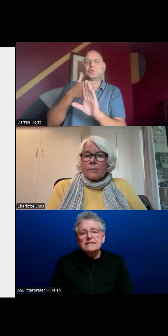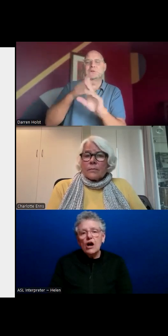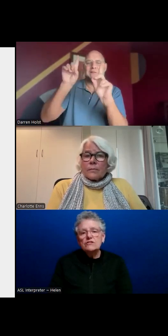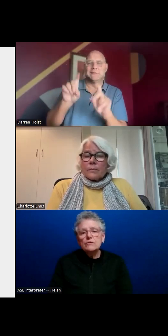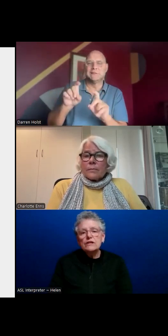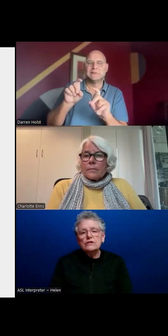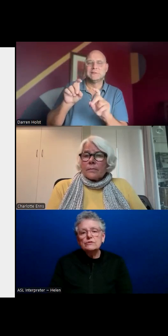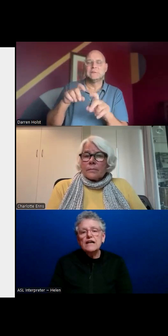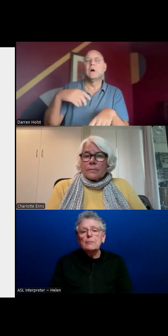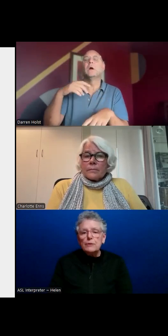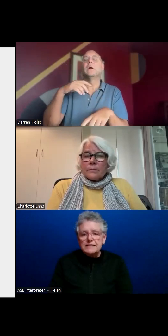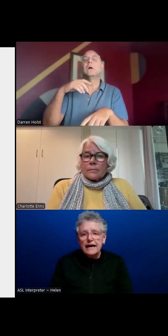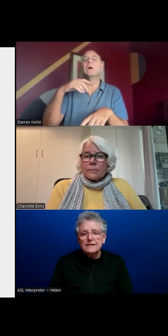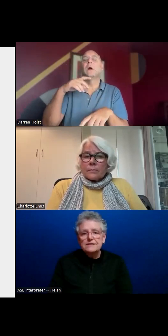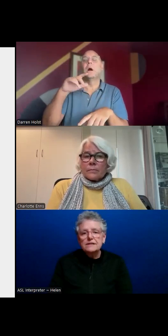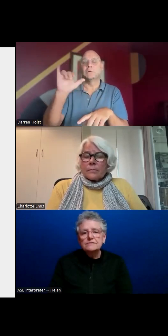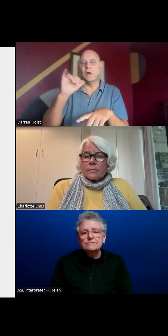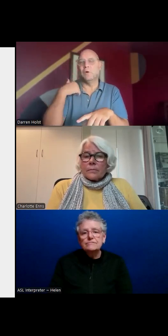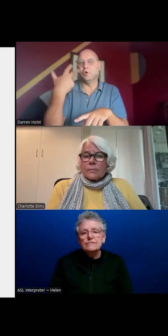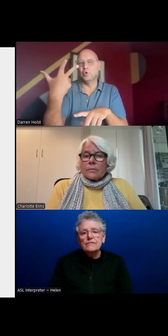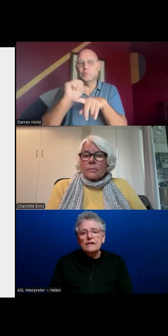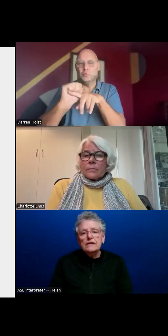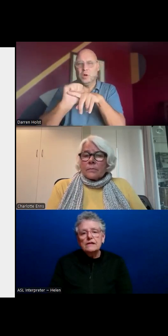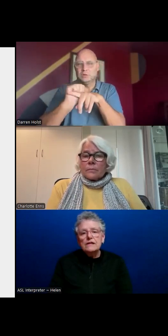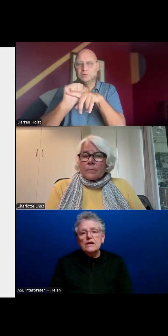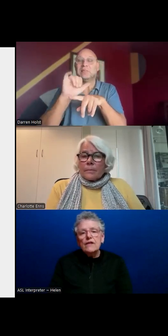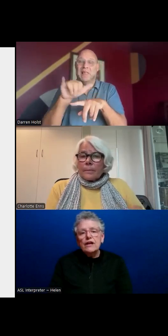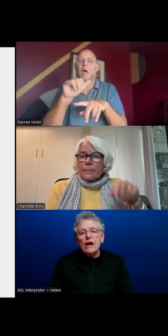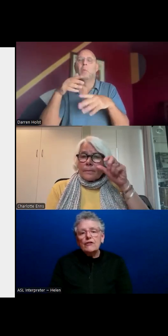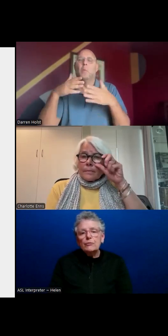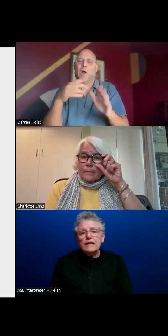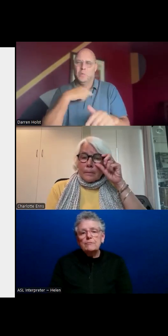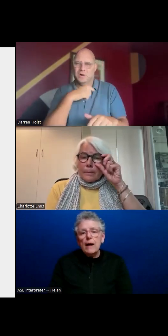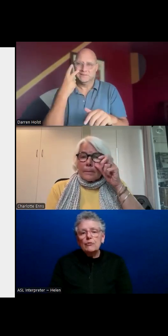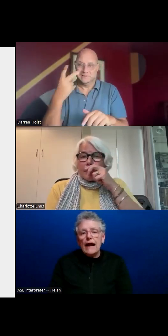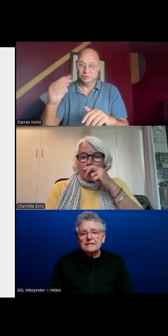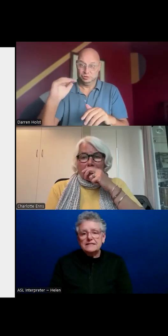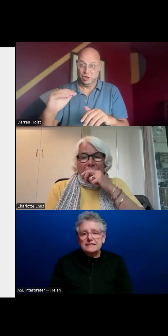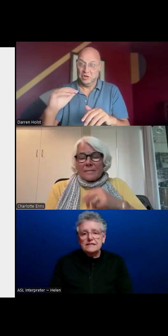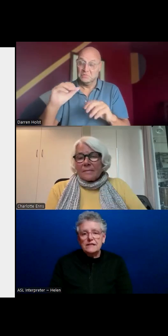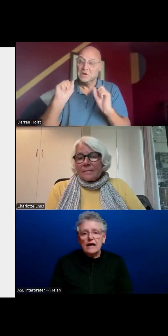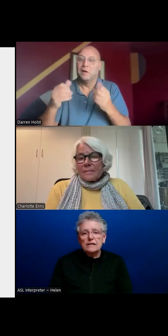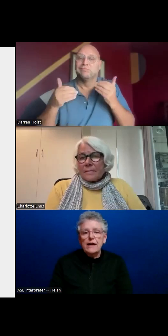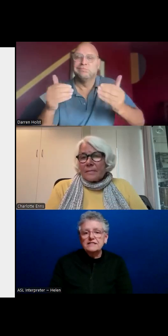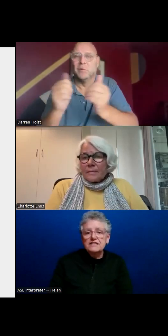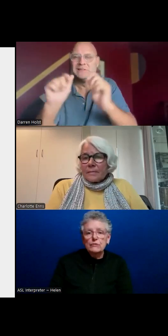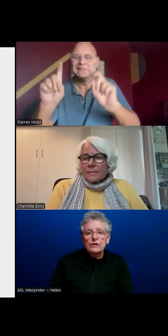And the test also includes a pre-test. There are three practices